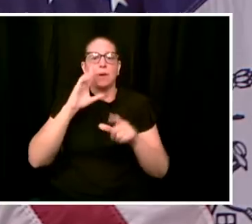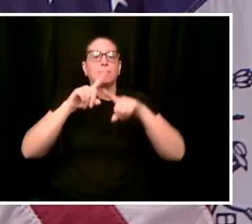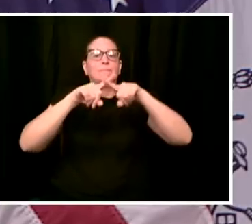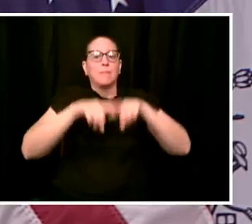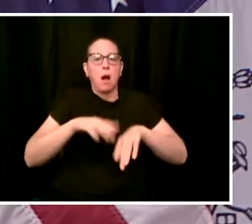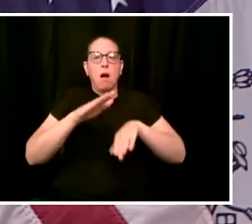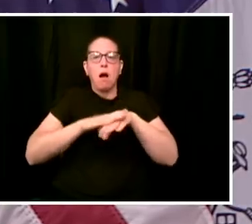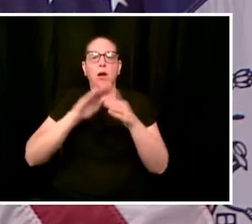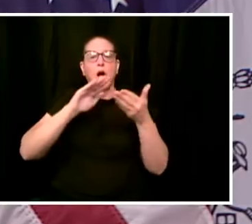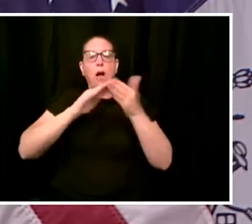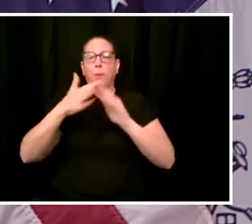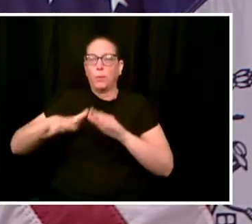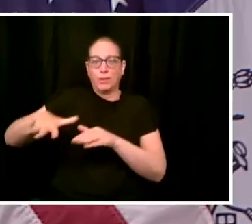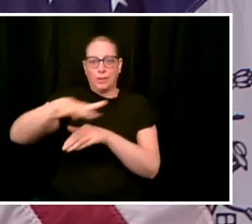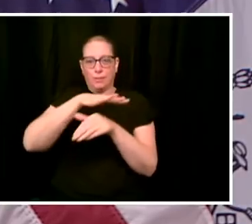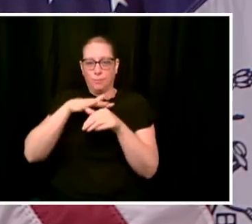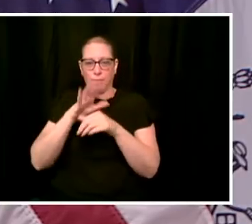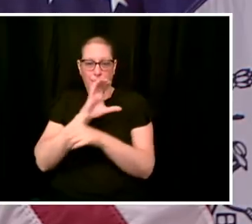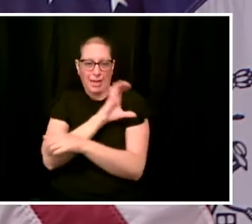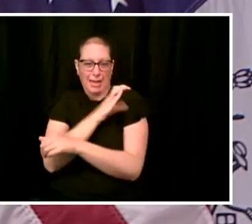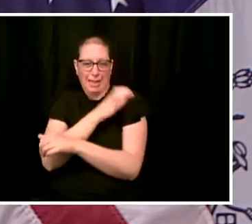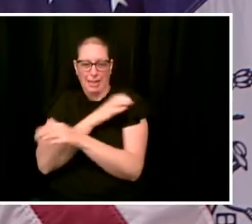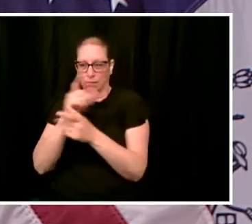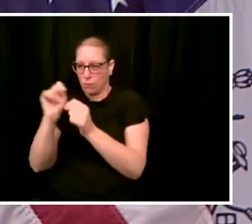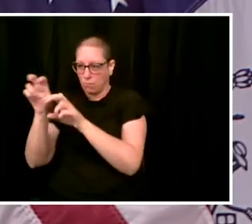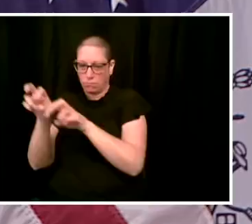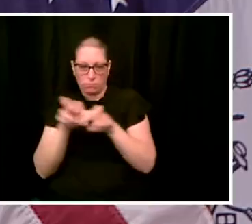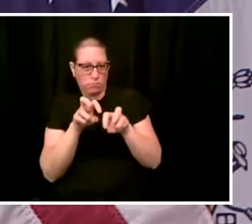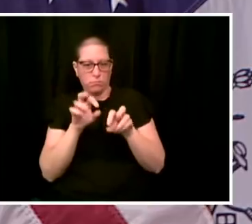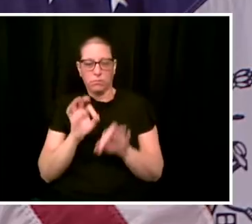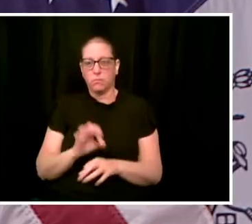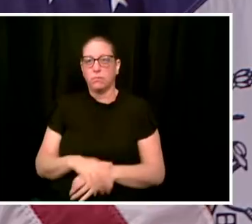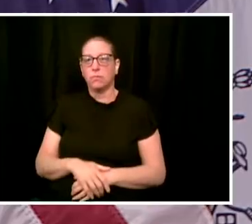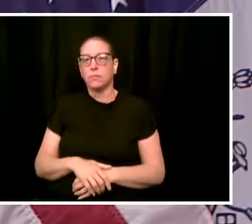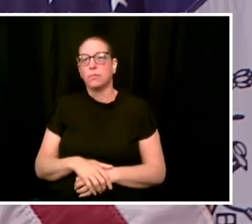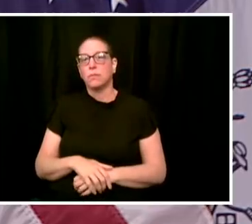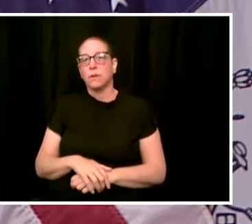NEXT WE HAVE GLORIA FROM NEW YORK 1.